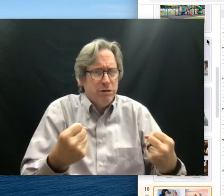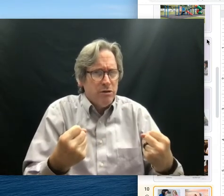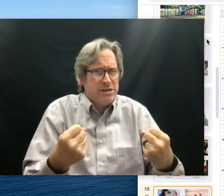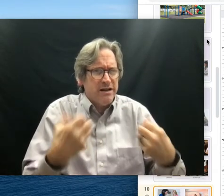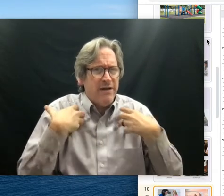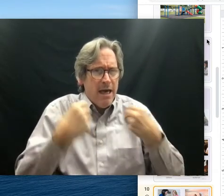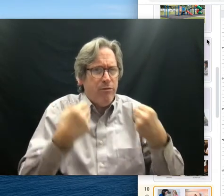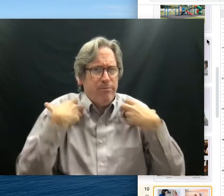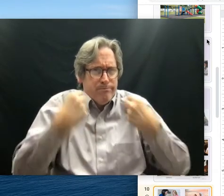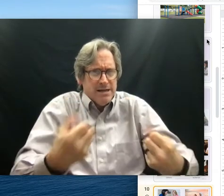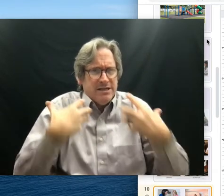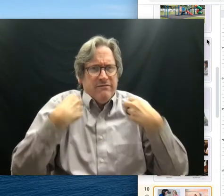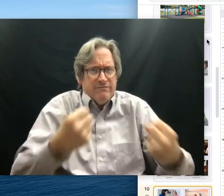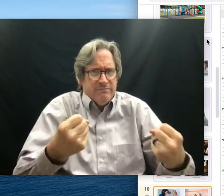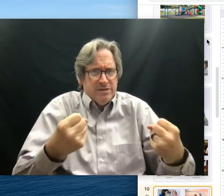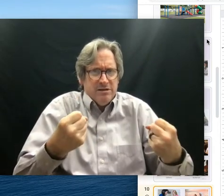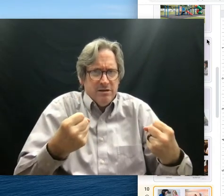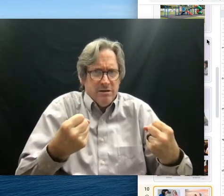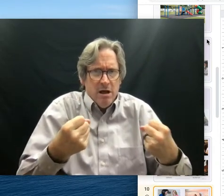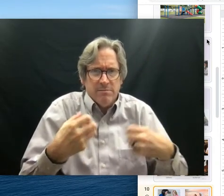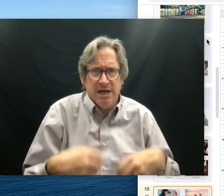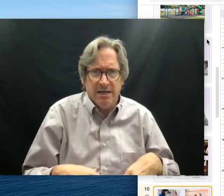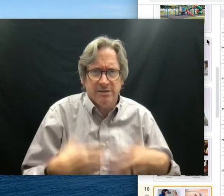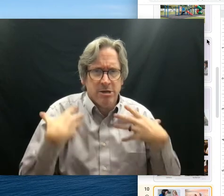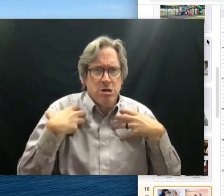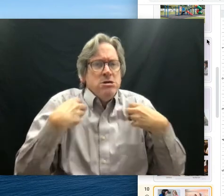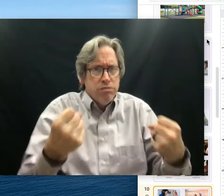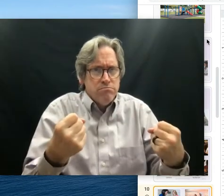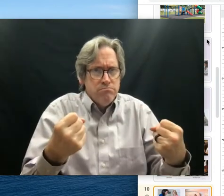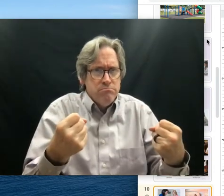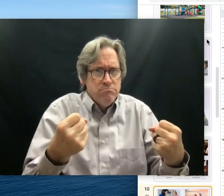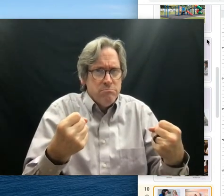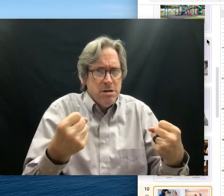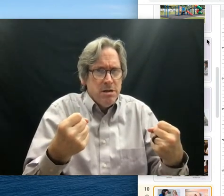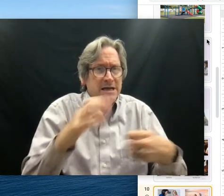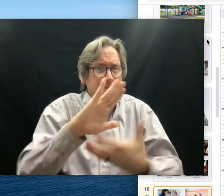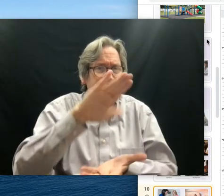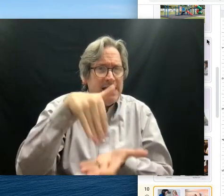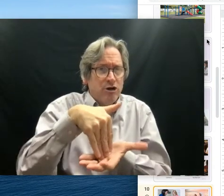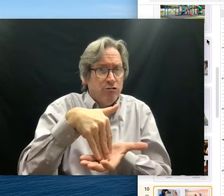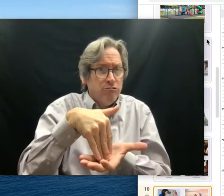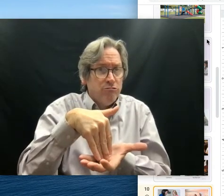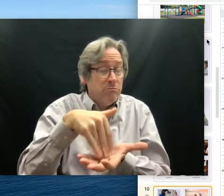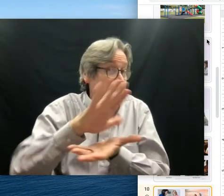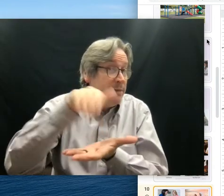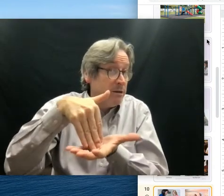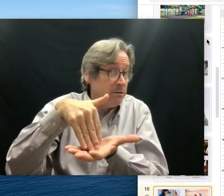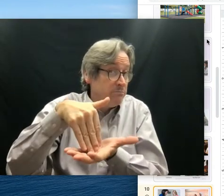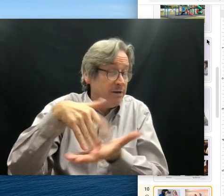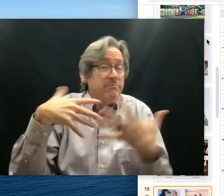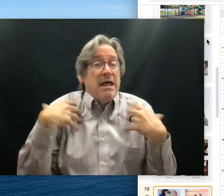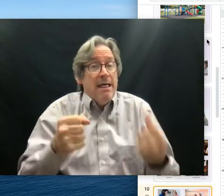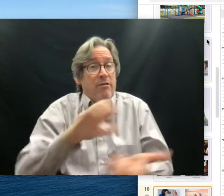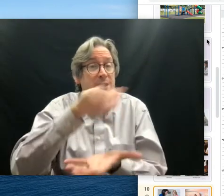those kind of health positive signs boom center like middle right health middle